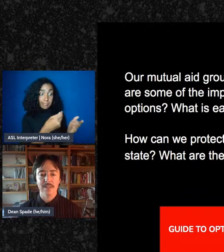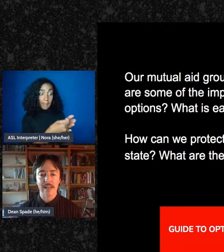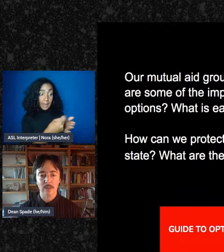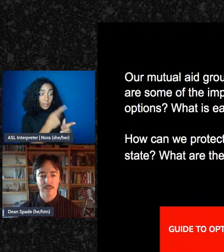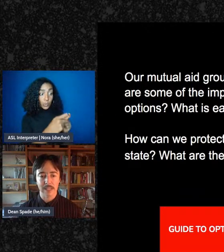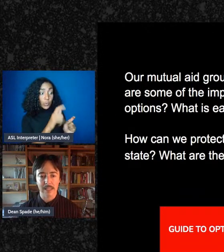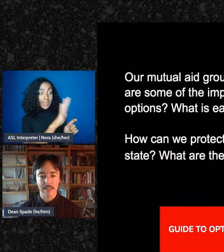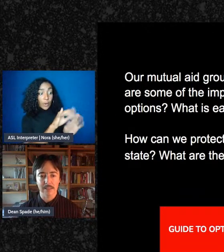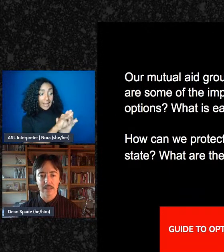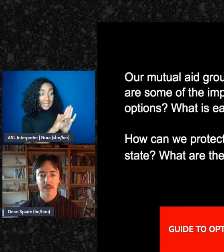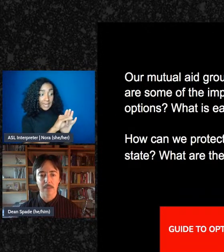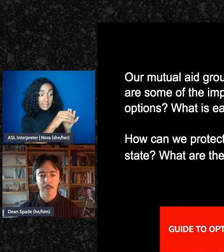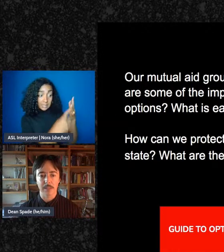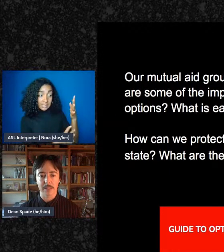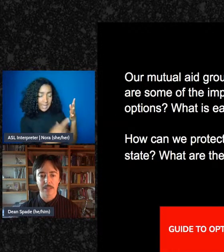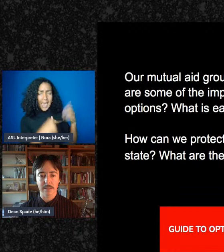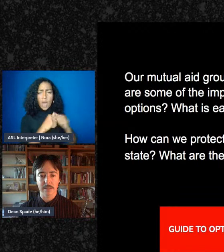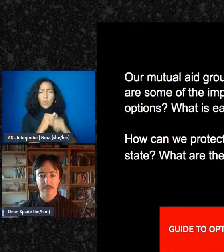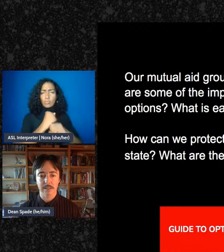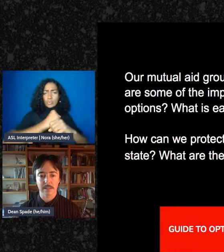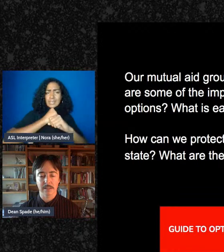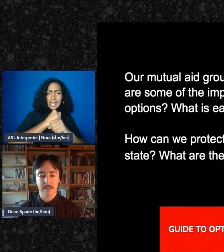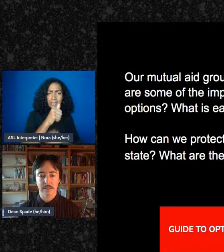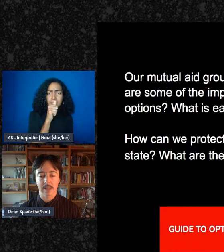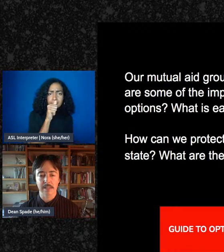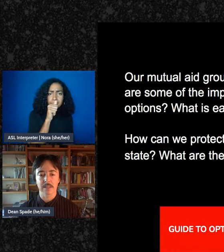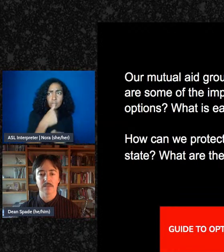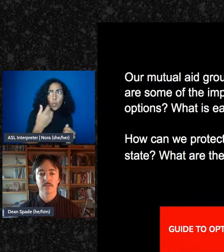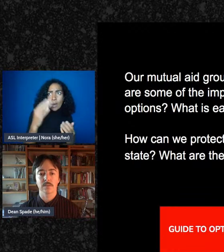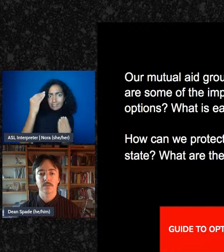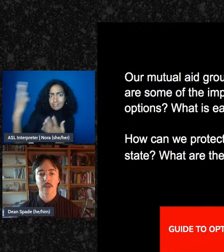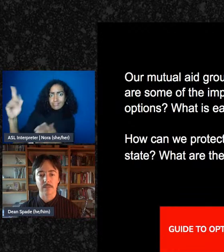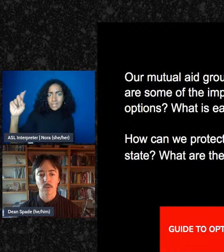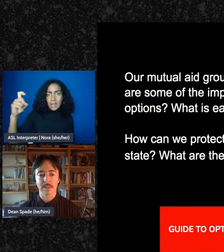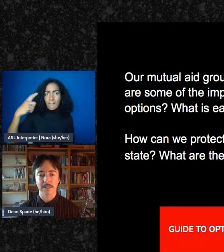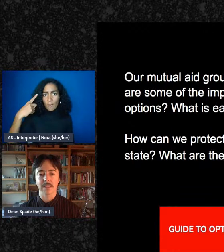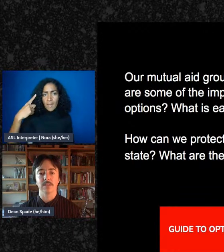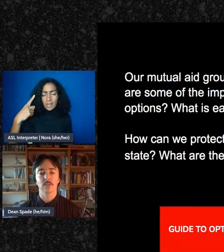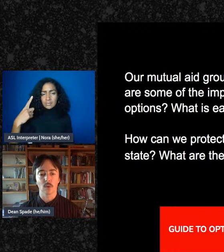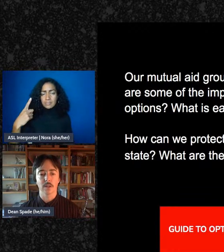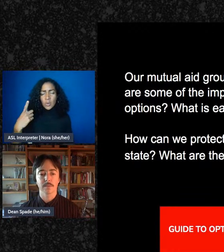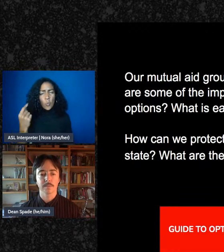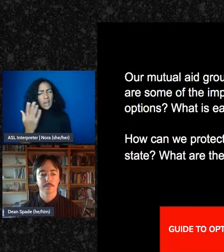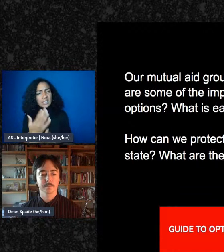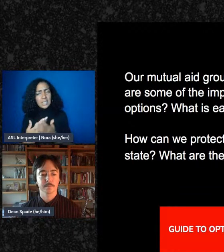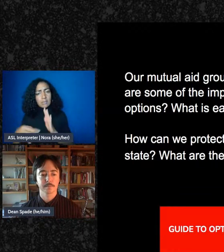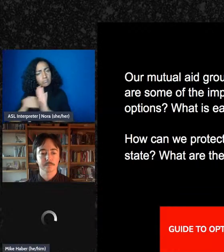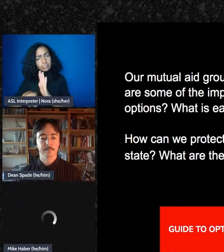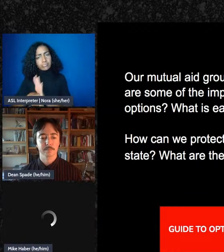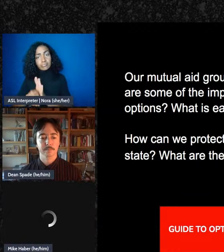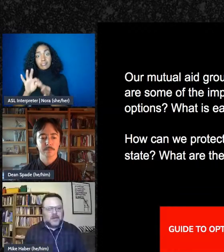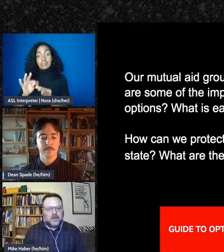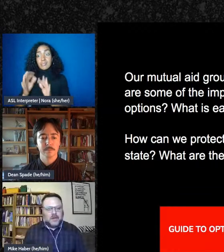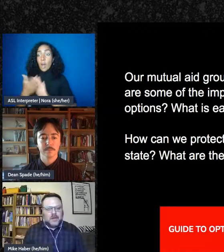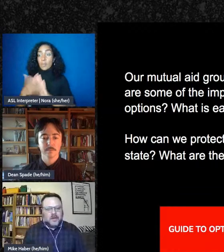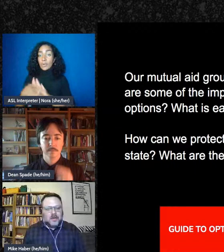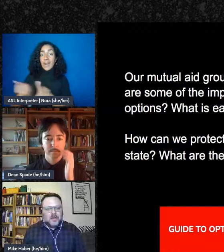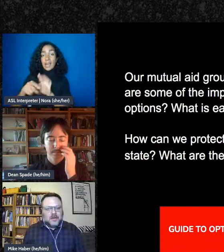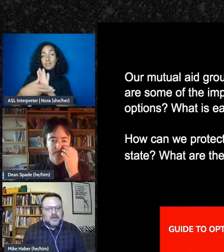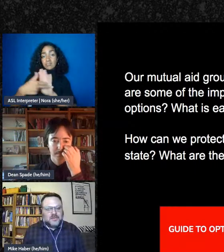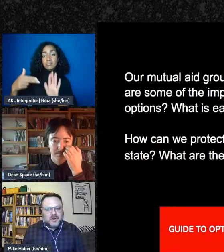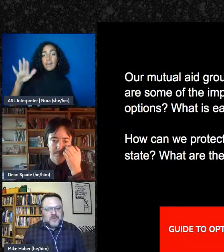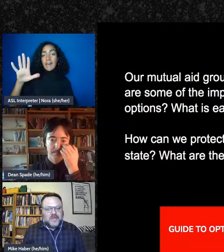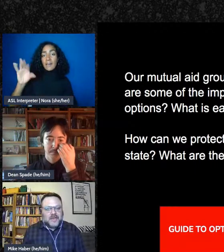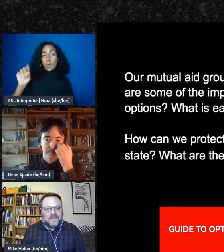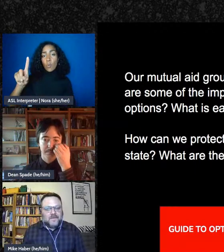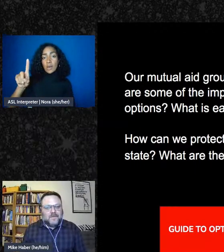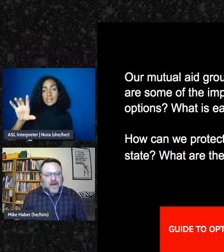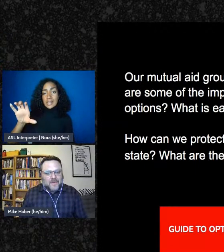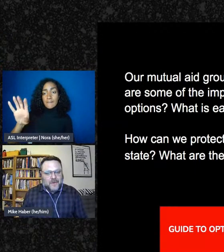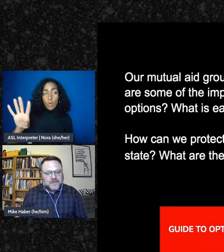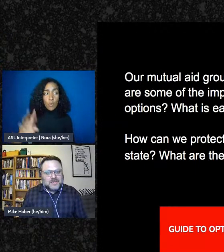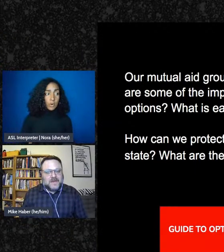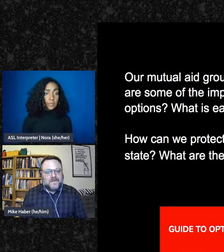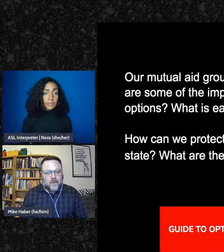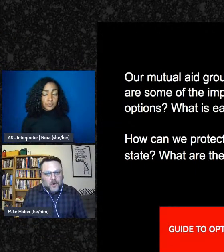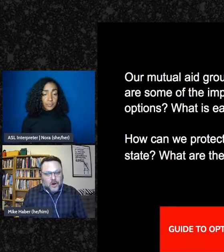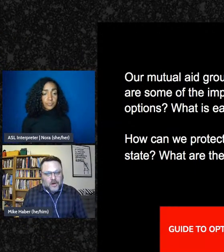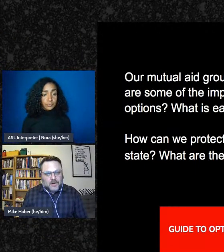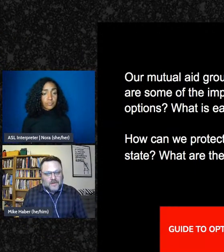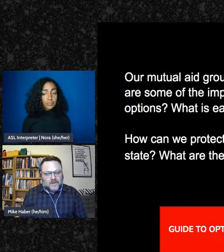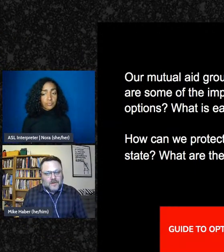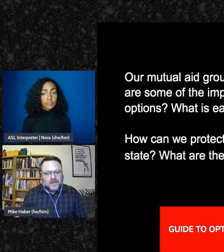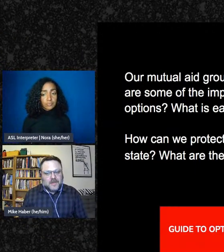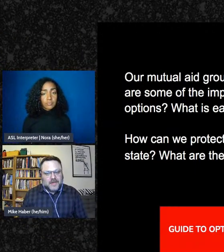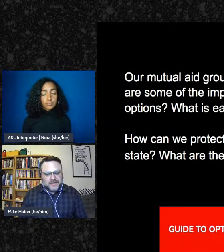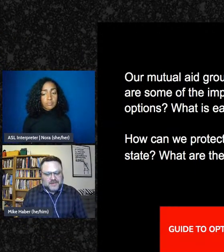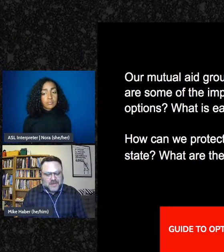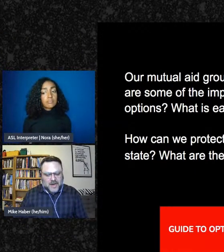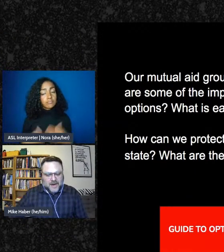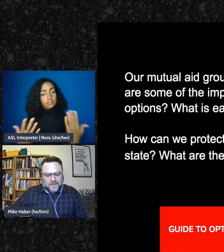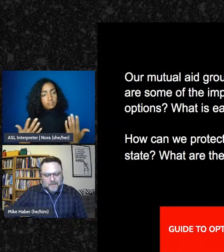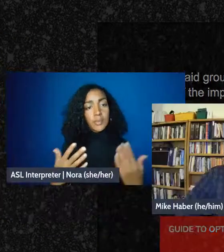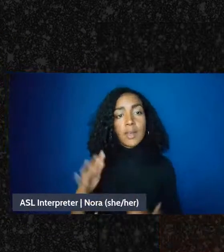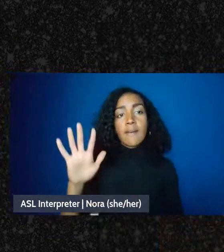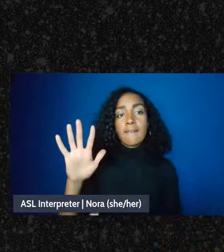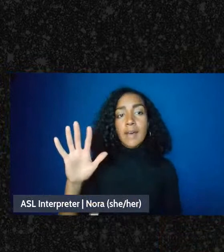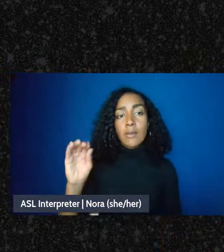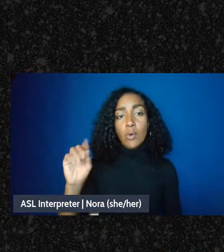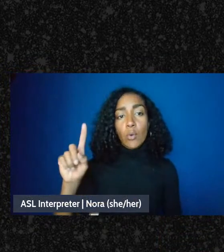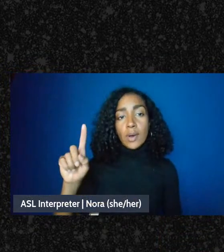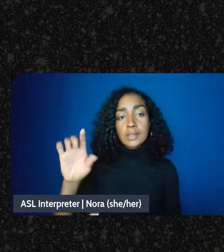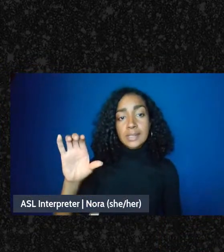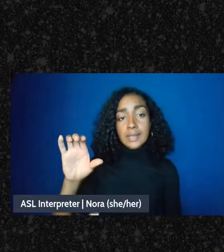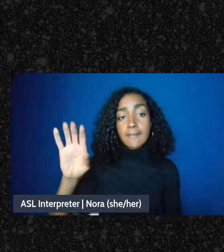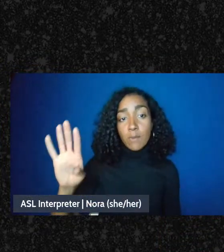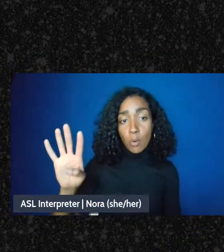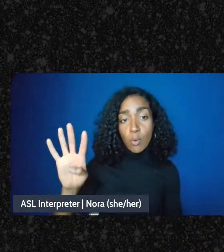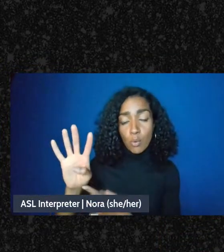are the downsides of operating as a 501c4? 1:03:14 MIKE: So the 501c4 is, you know, there's there is